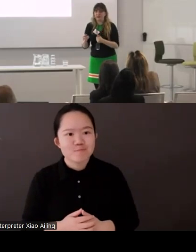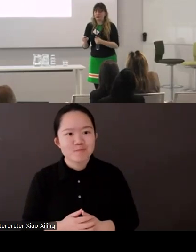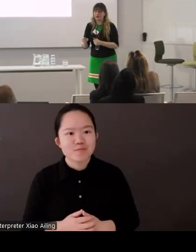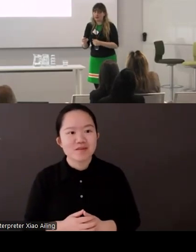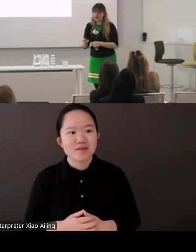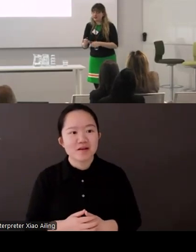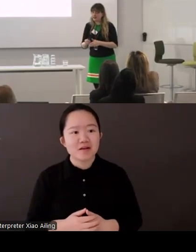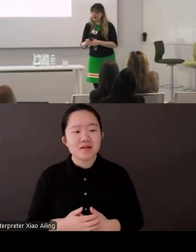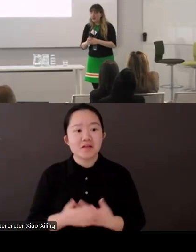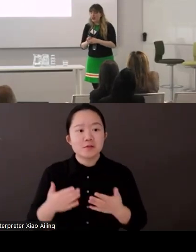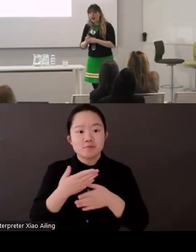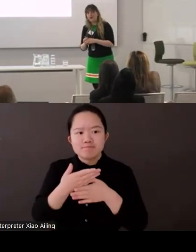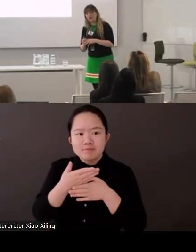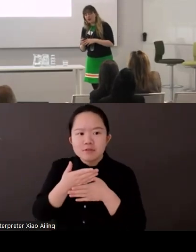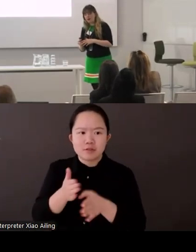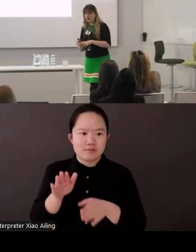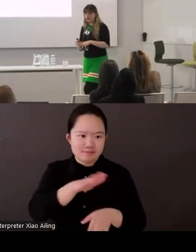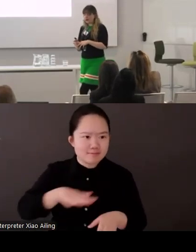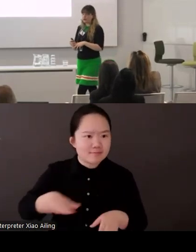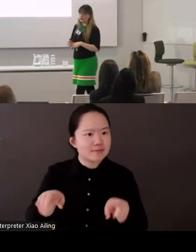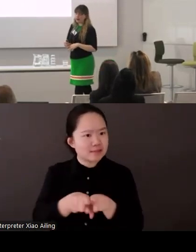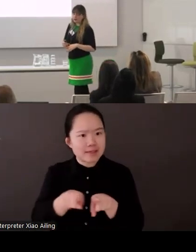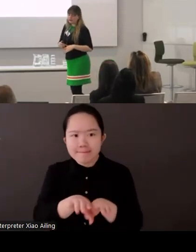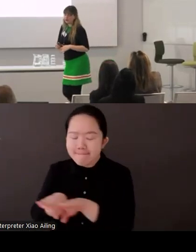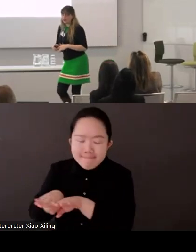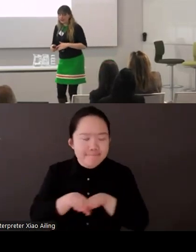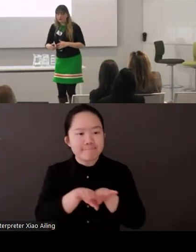Our up to my she said, I've thought a lot about it when I was in primary school, in high school,